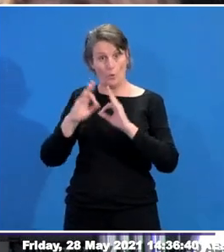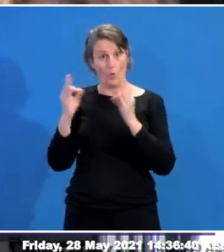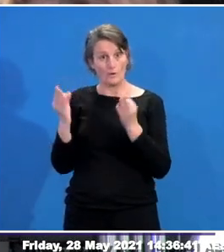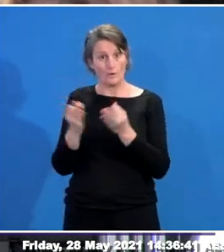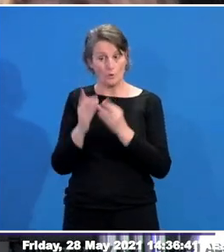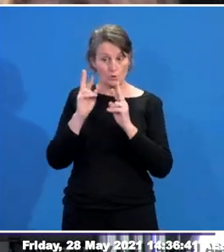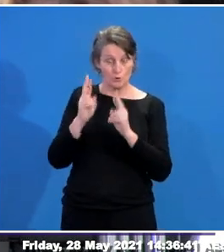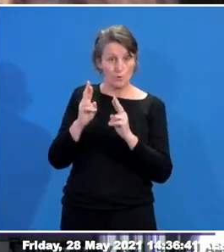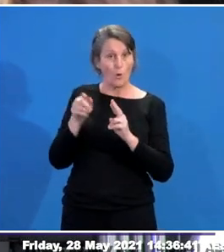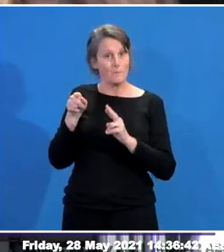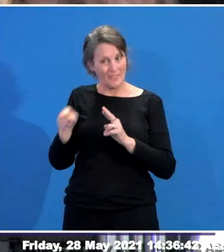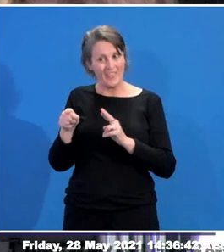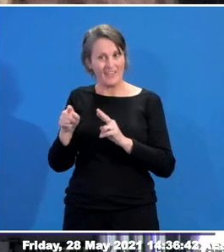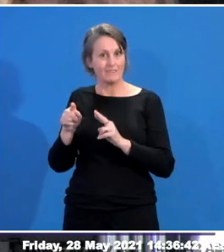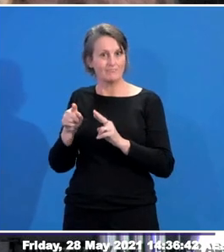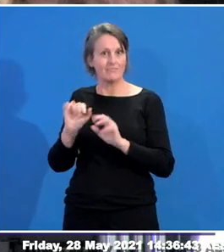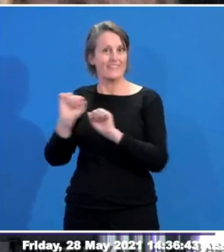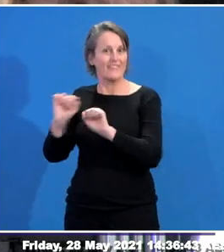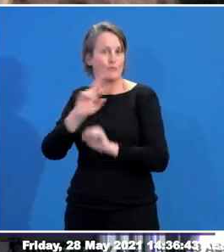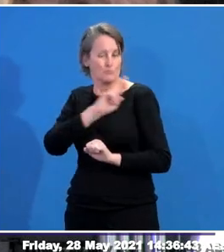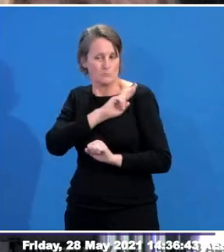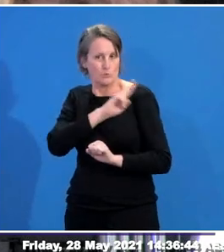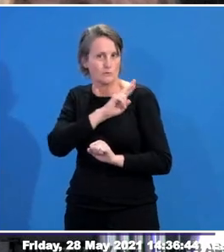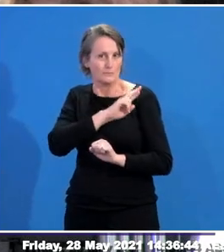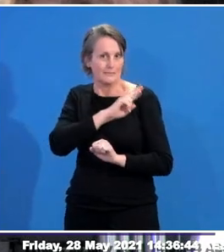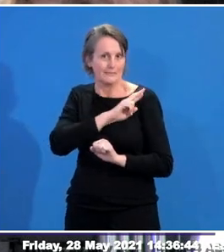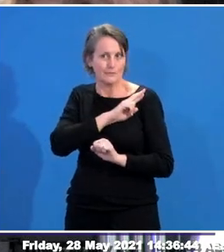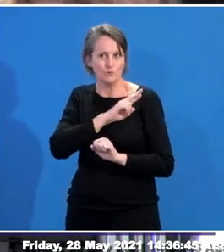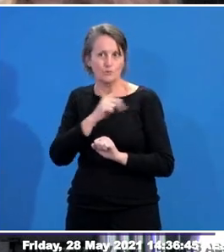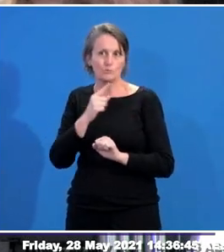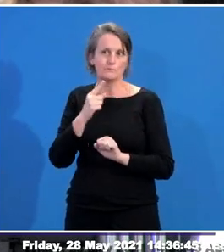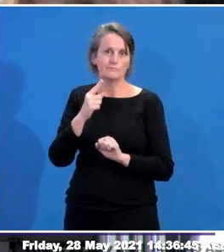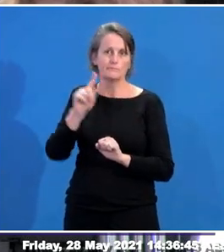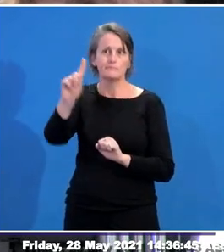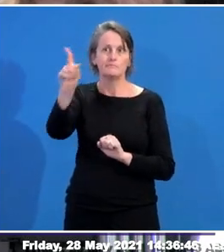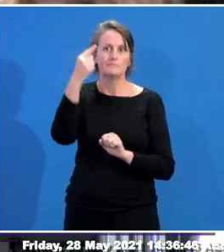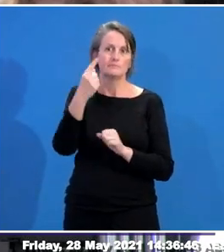to safeguard the integrity of the independent investigation; is that fair?